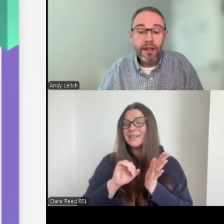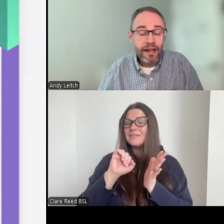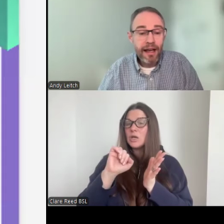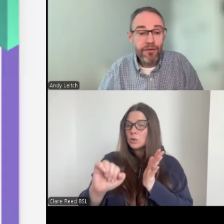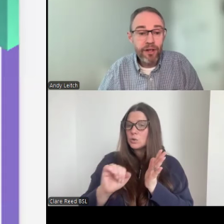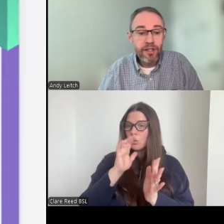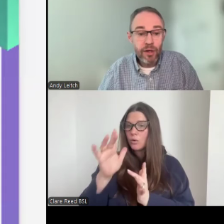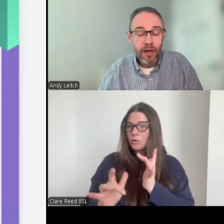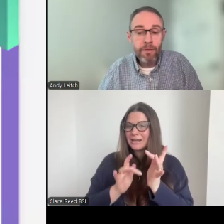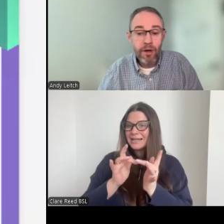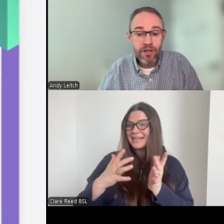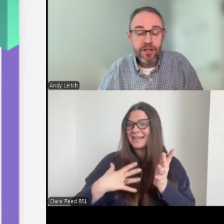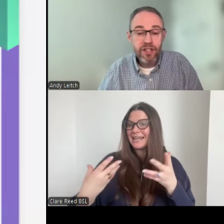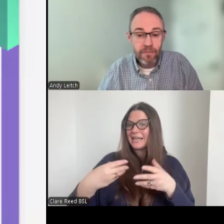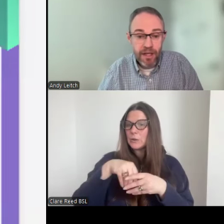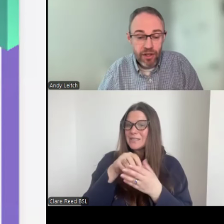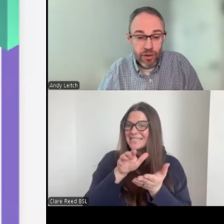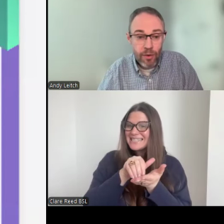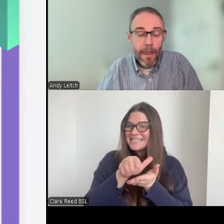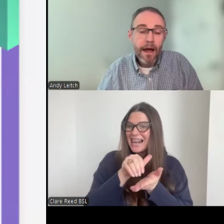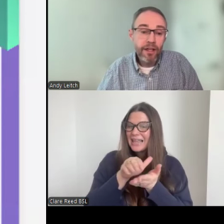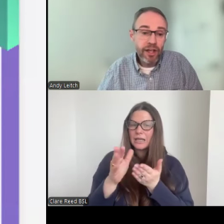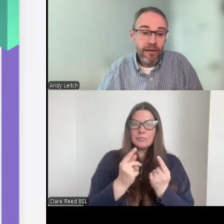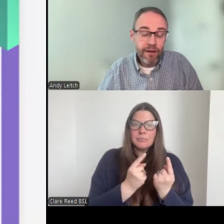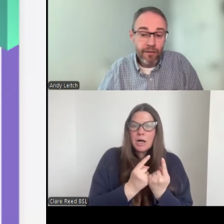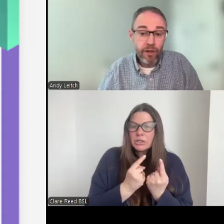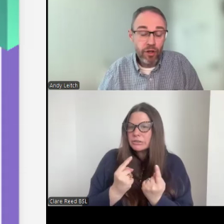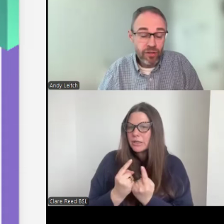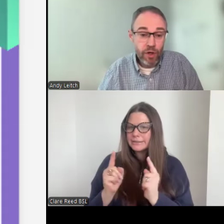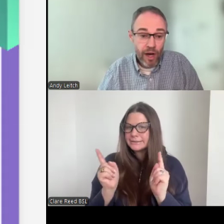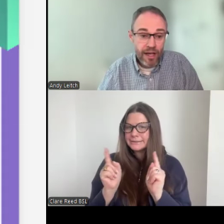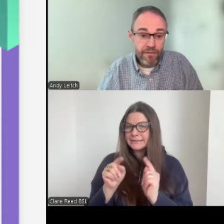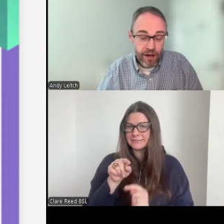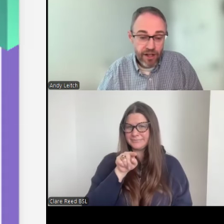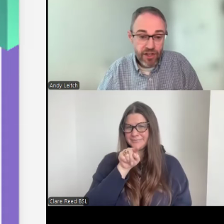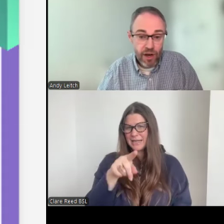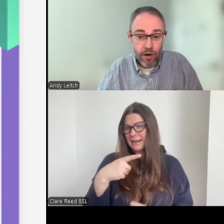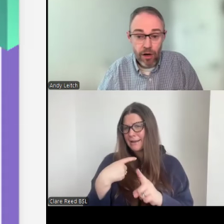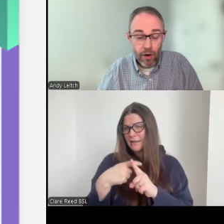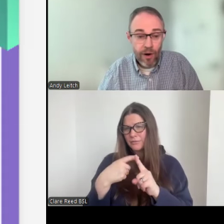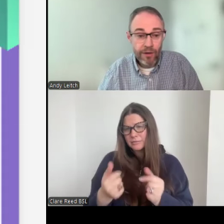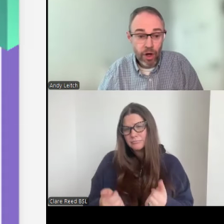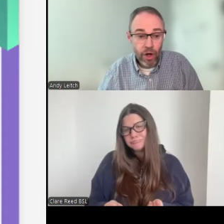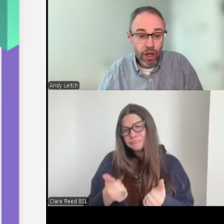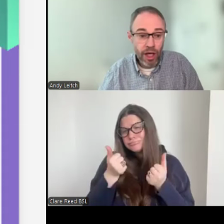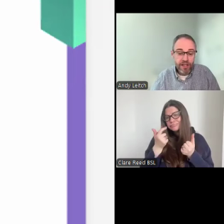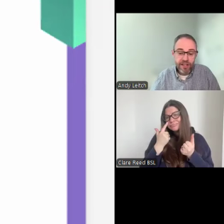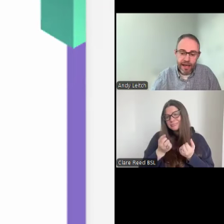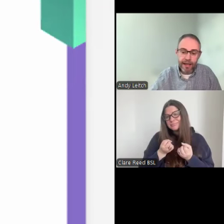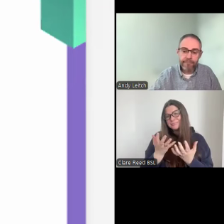then Katherine is a great person to speak to and she can give you lots of great advice around online selling.